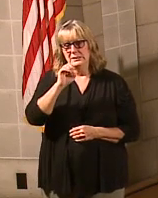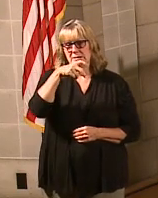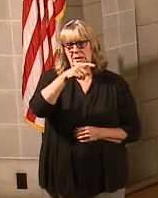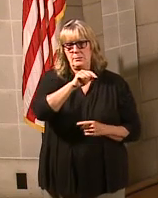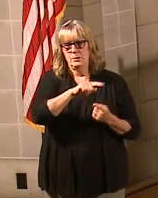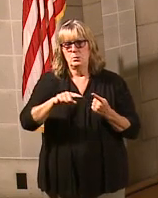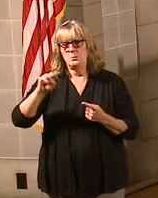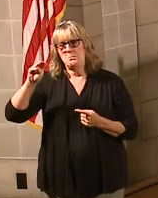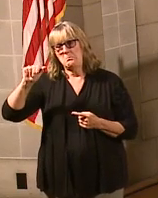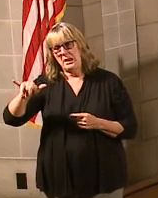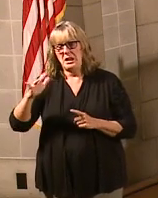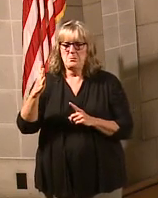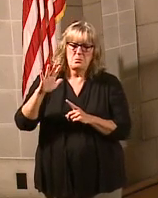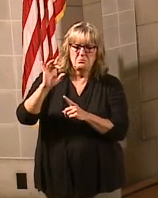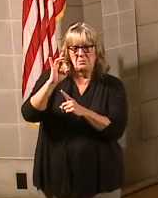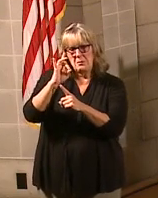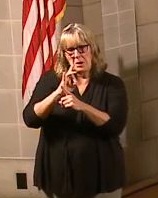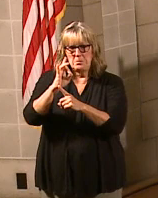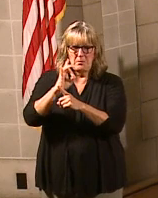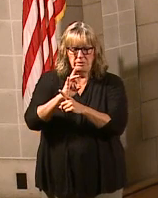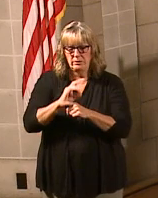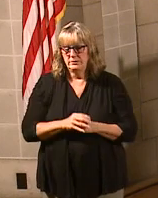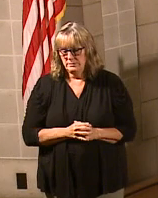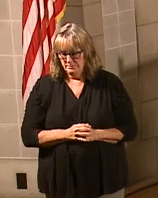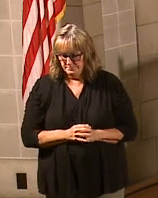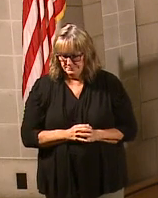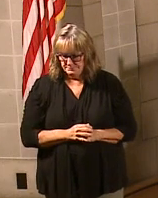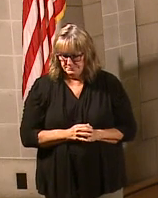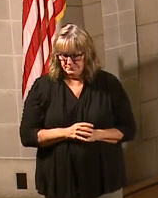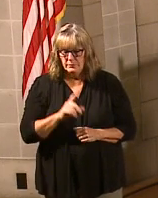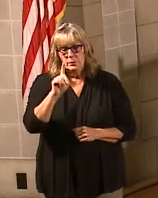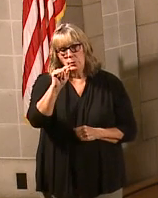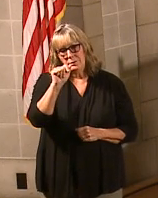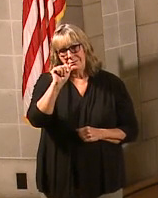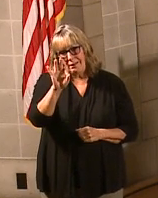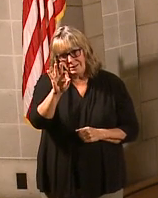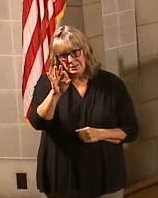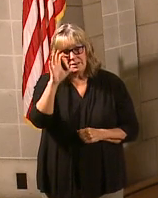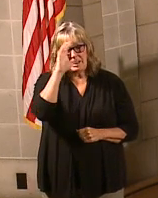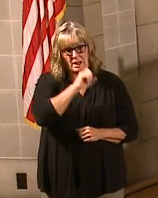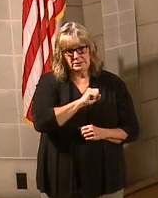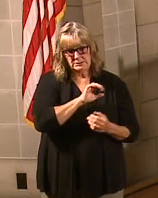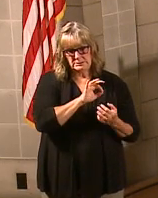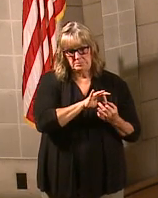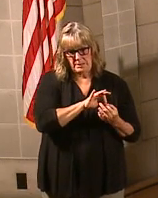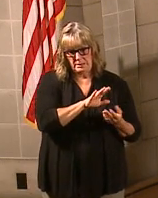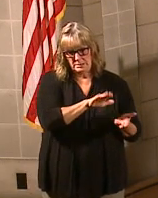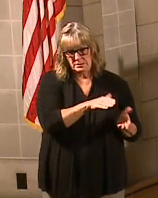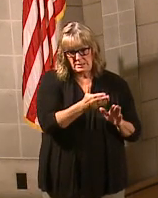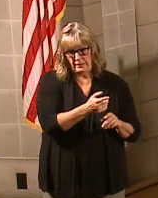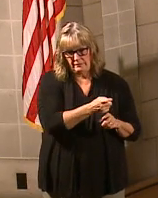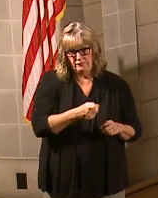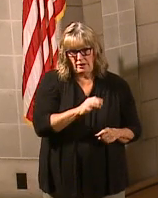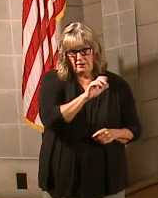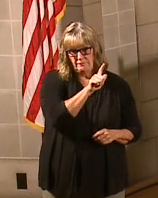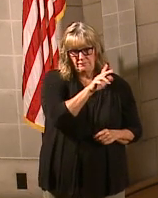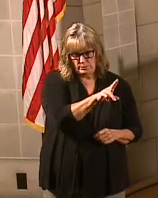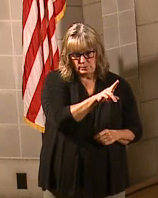0-17 YEARS OLD, THAT WAS 477 AND THE FLU SEASON GENERALLY RUNS